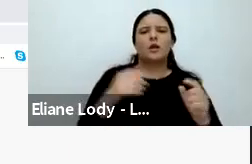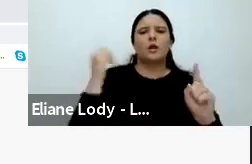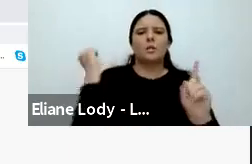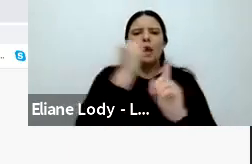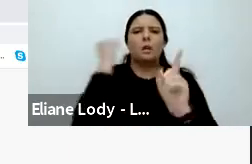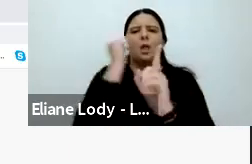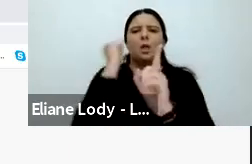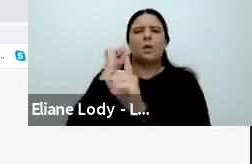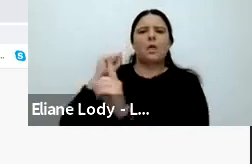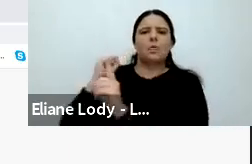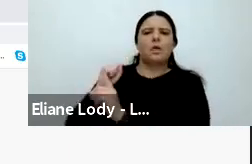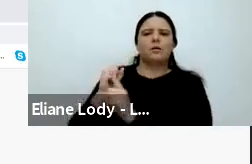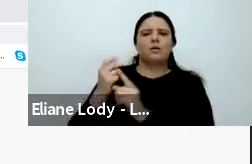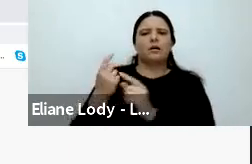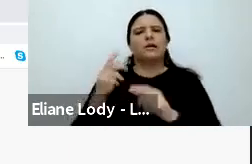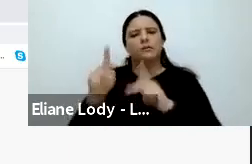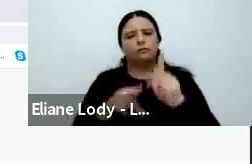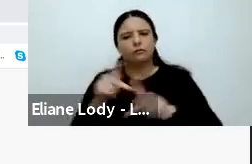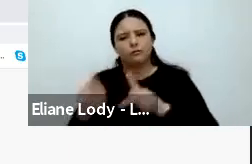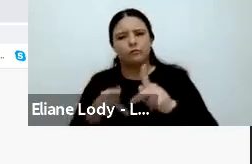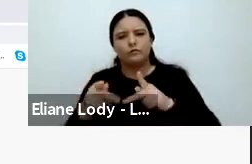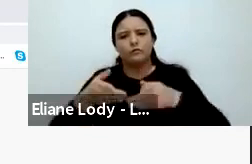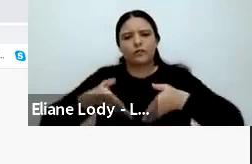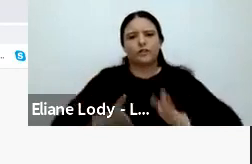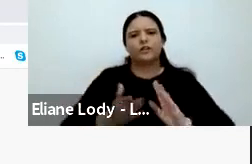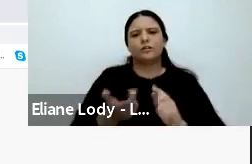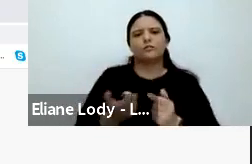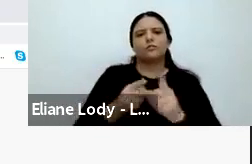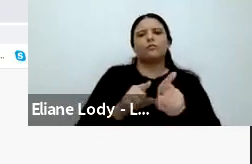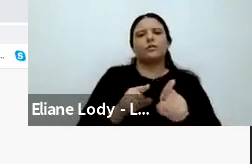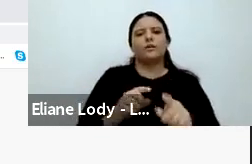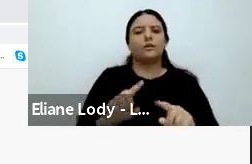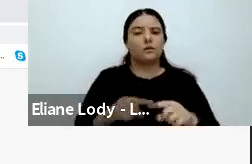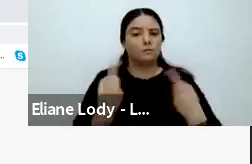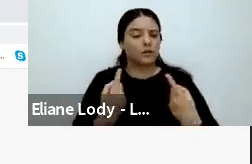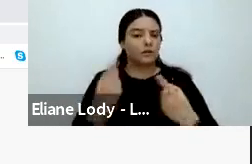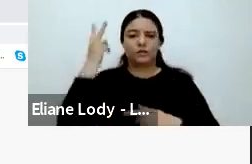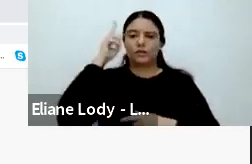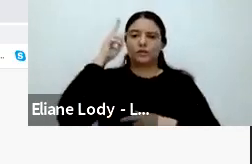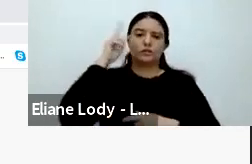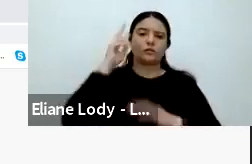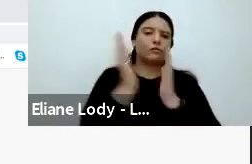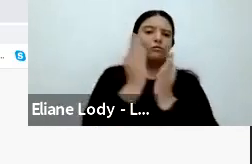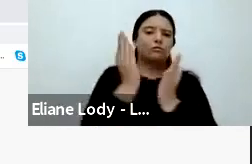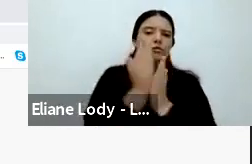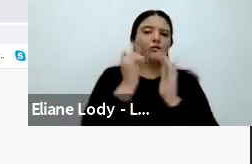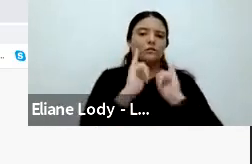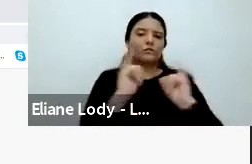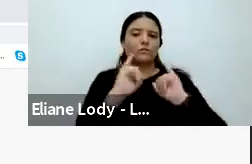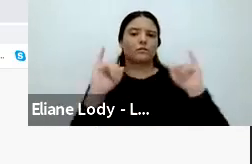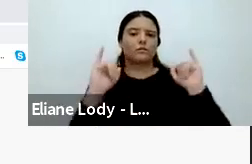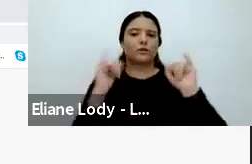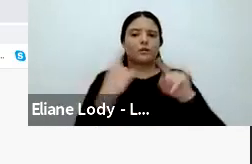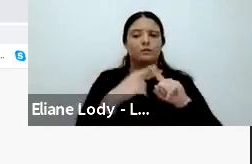warfare on the native people. But that's the story that's But that's the story that's told in our textbooks because the other in our textbooks because the other story isn't very nice, you